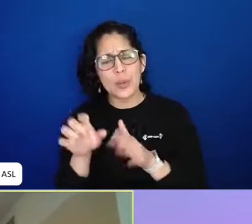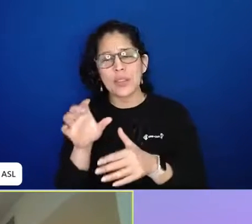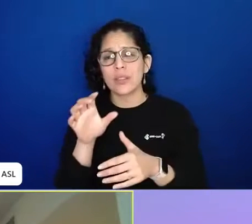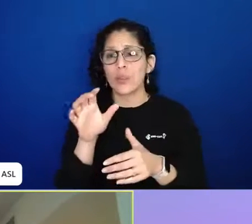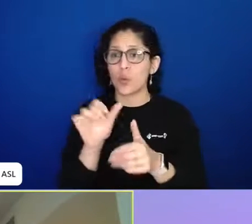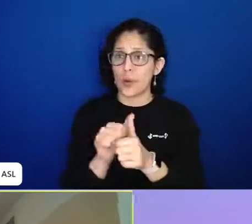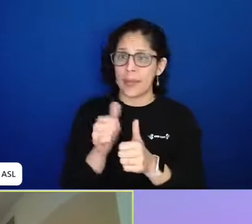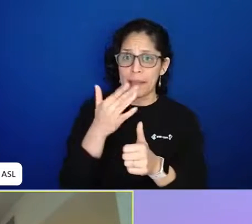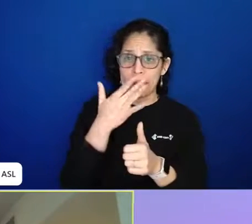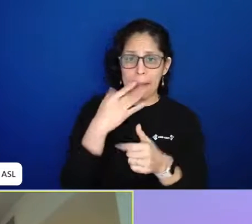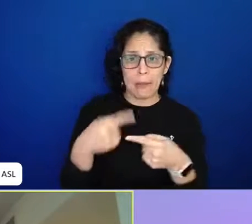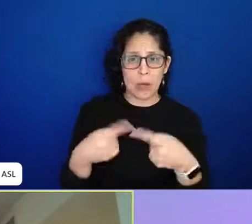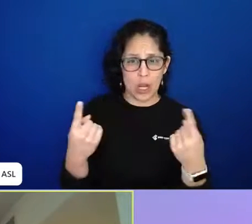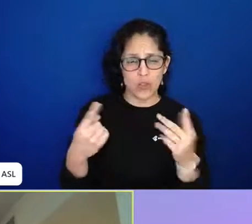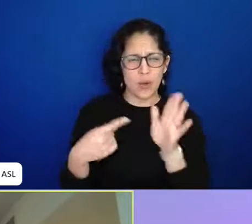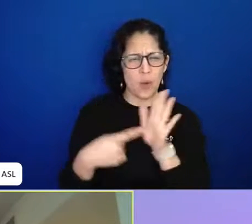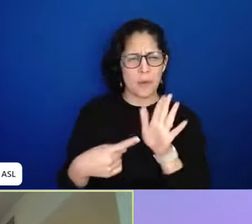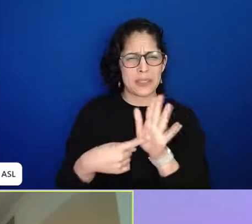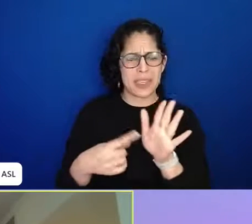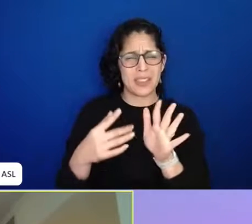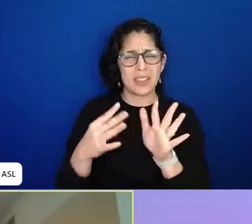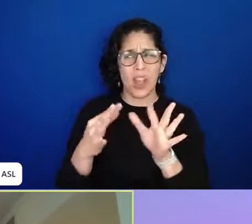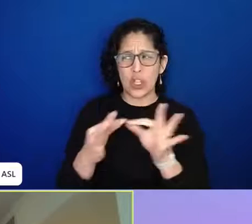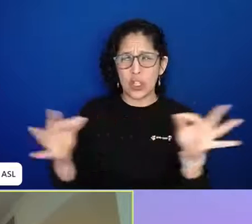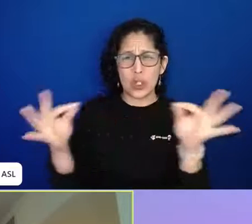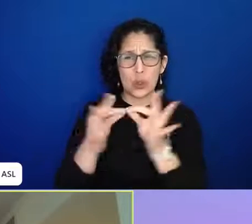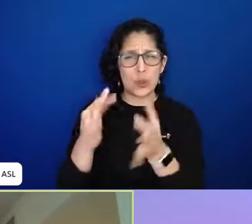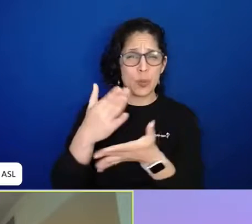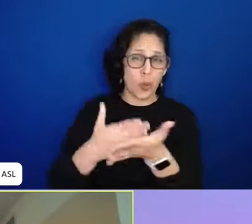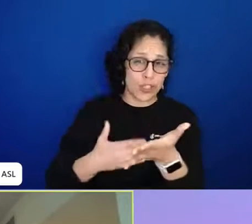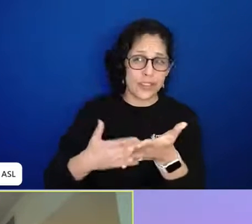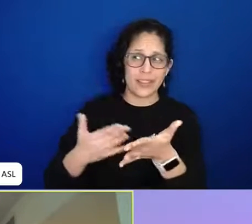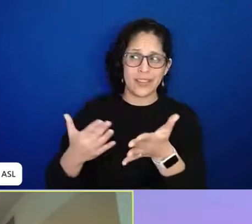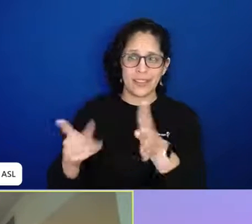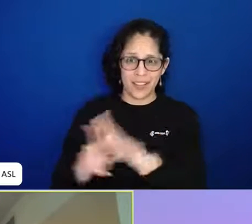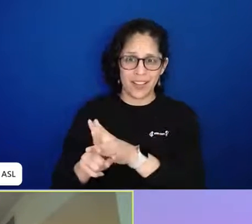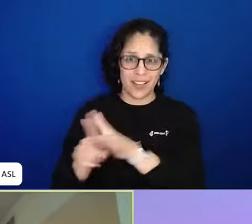Fierro] Thank you so much, I think that those are such